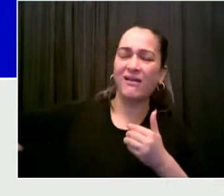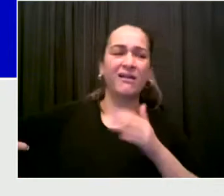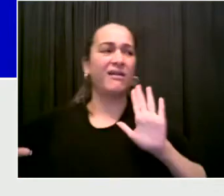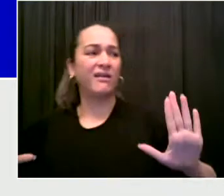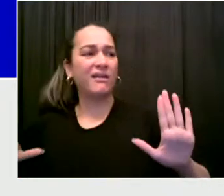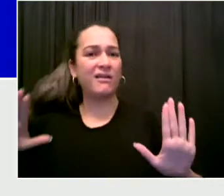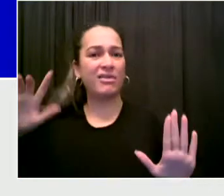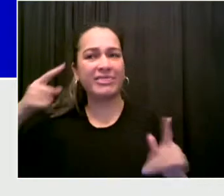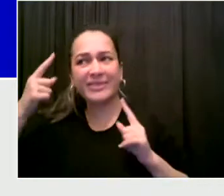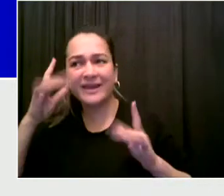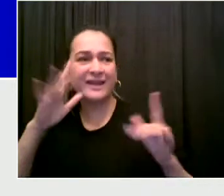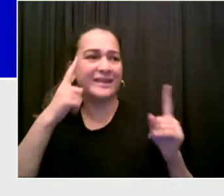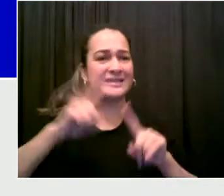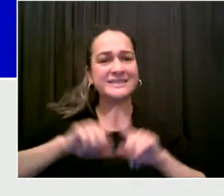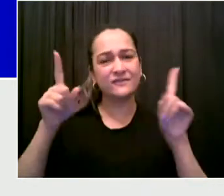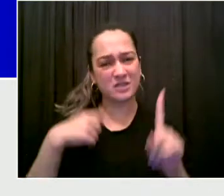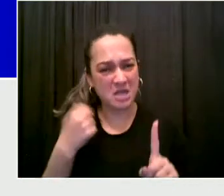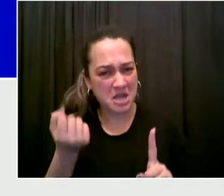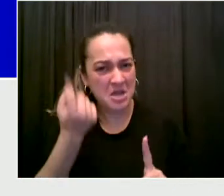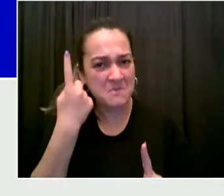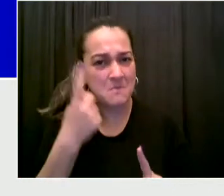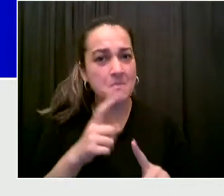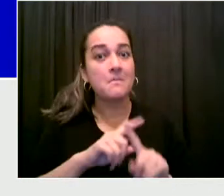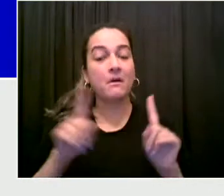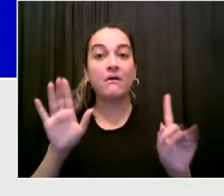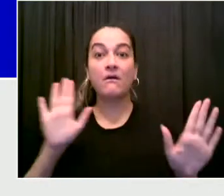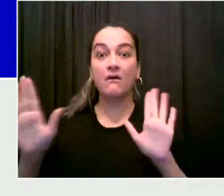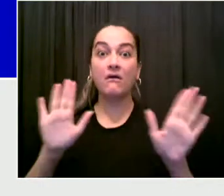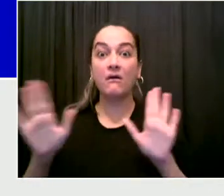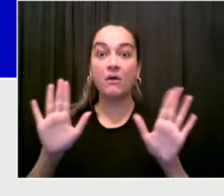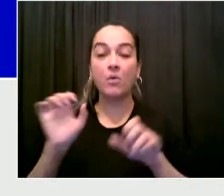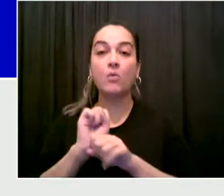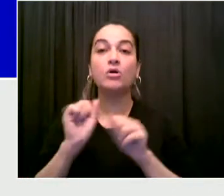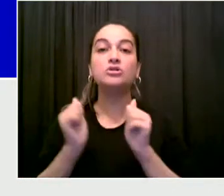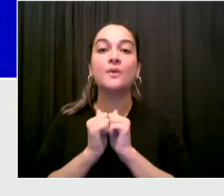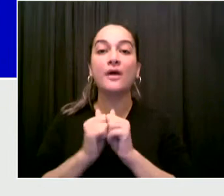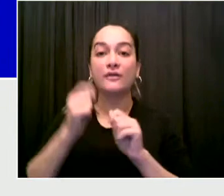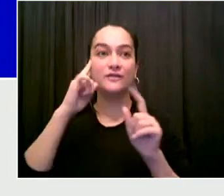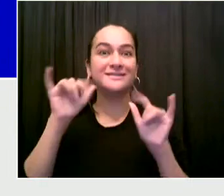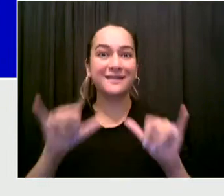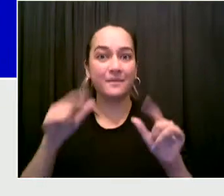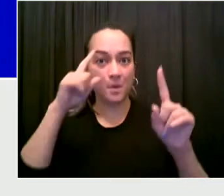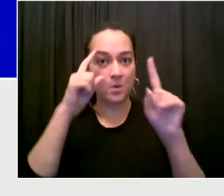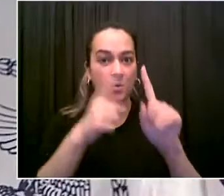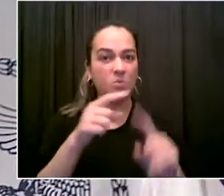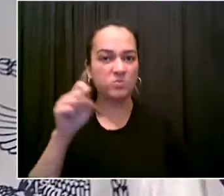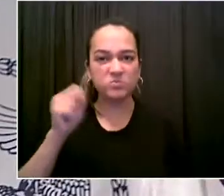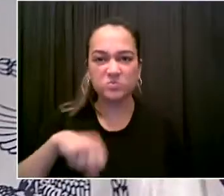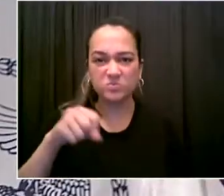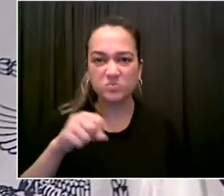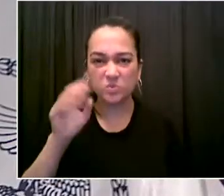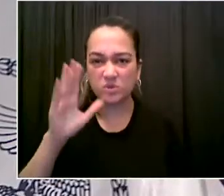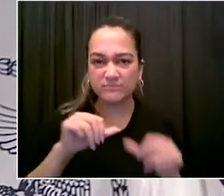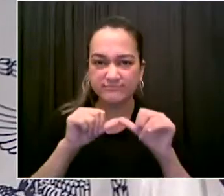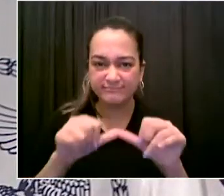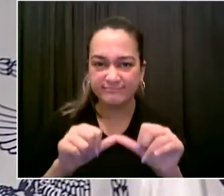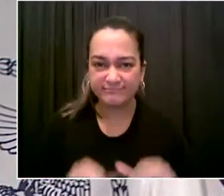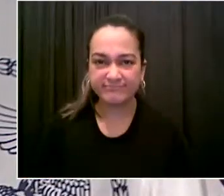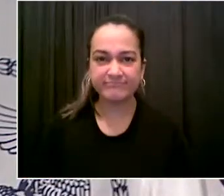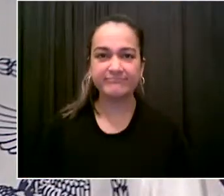CONTROL. IS TIME FOR FULL DEMOCRACY TO RETURN TO NEW